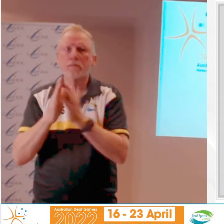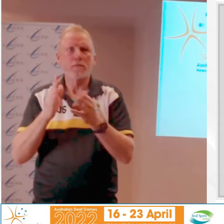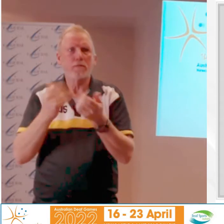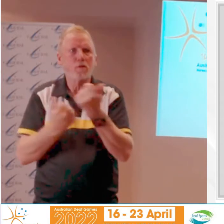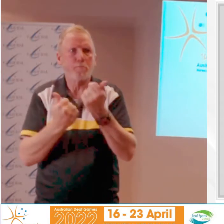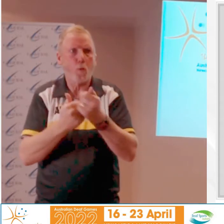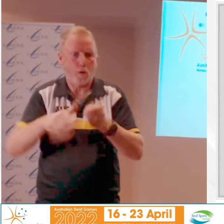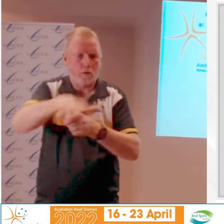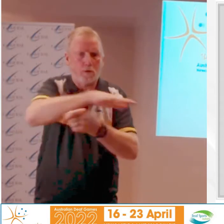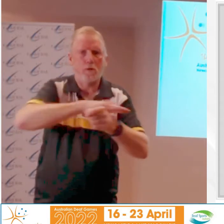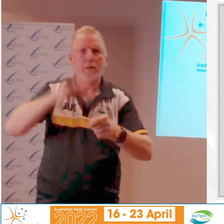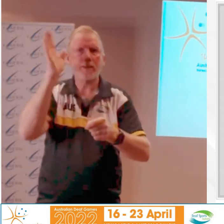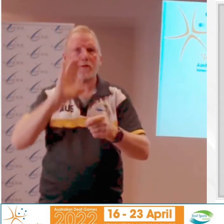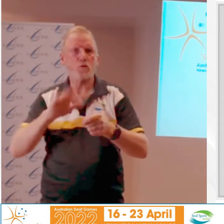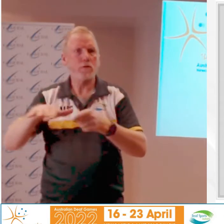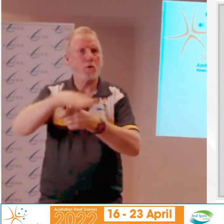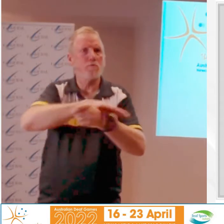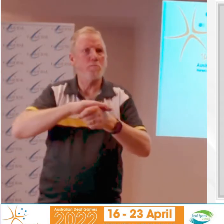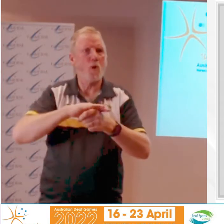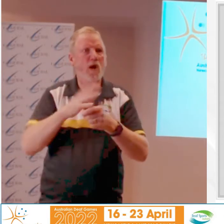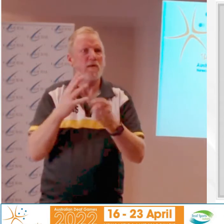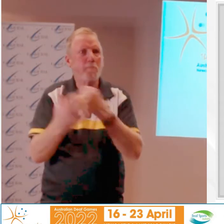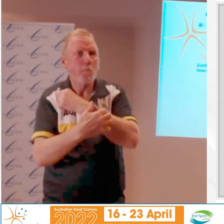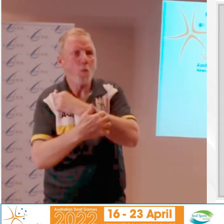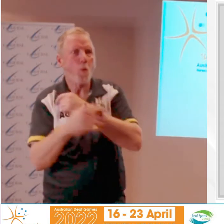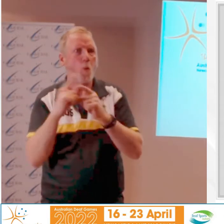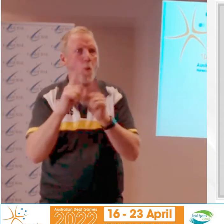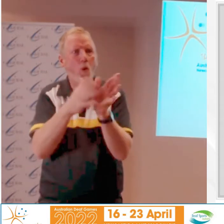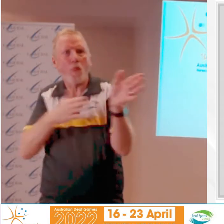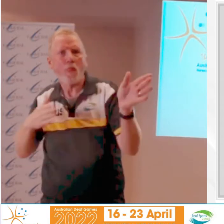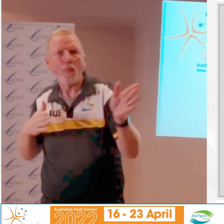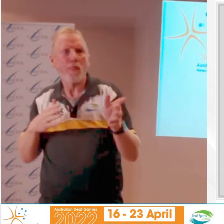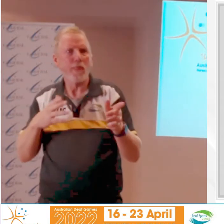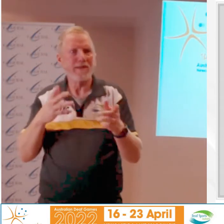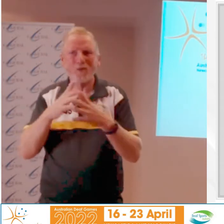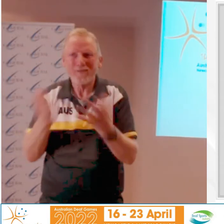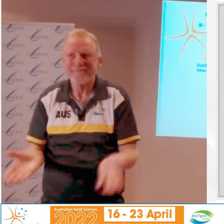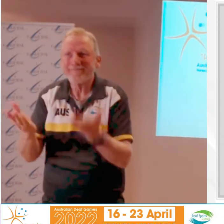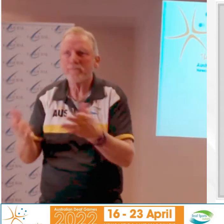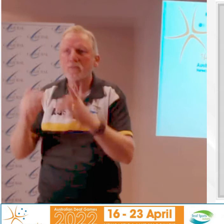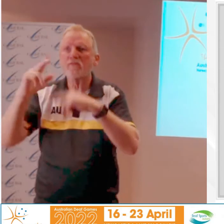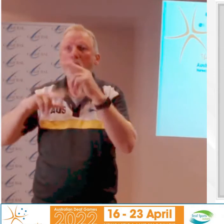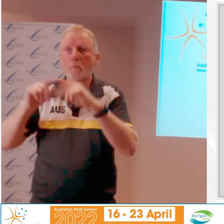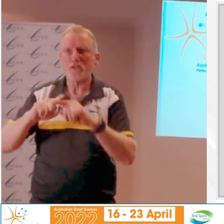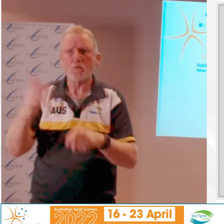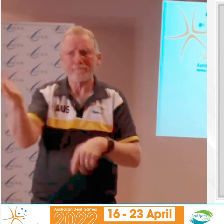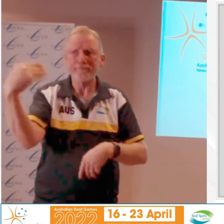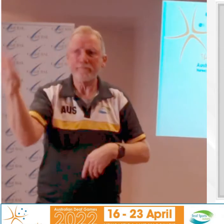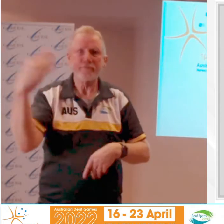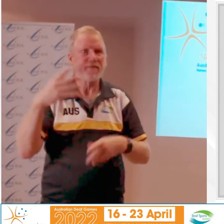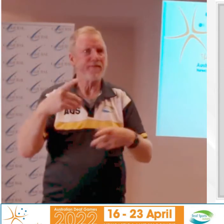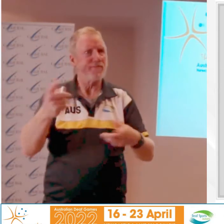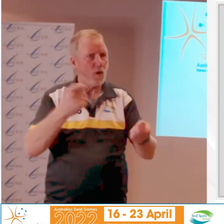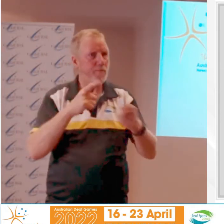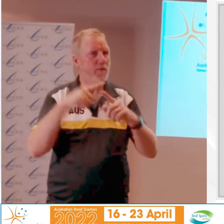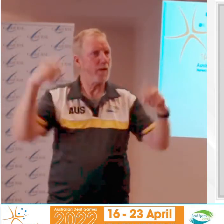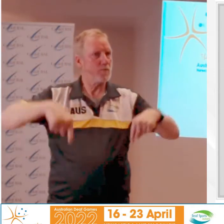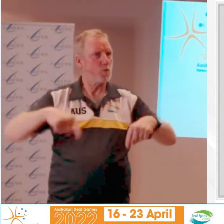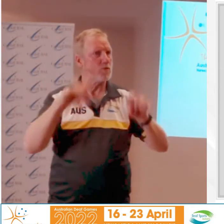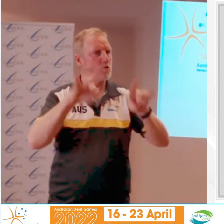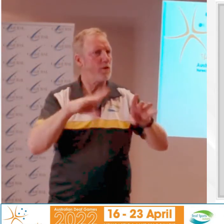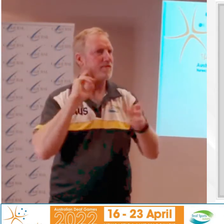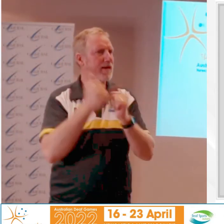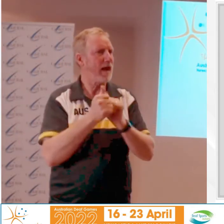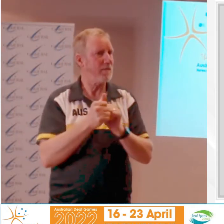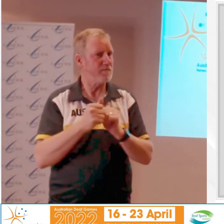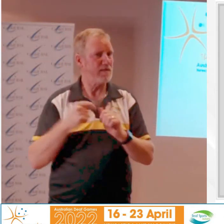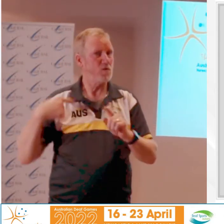and they have asked for support because a lot of them are countries that are still developing so